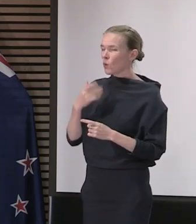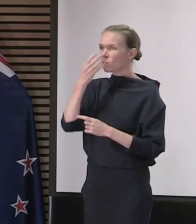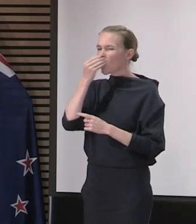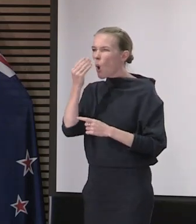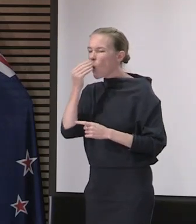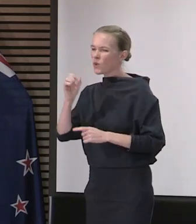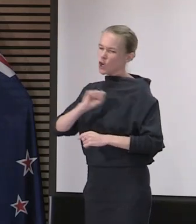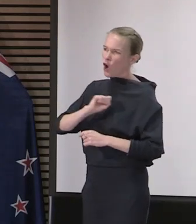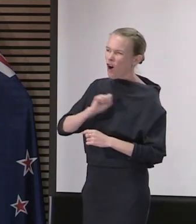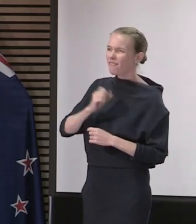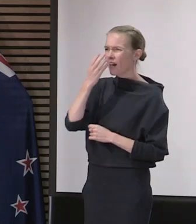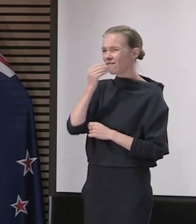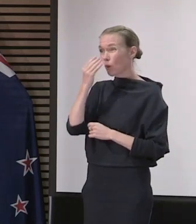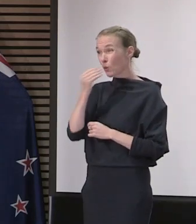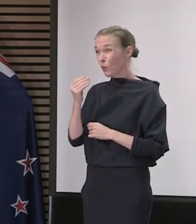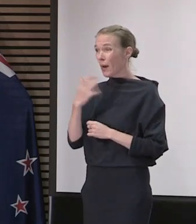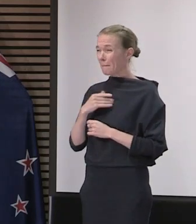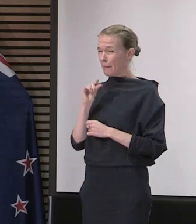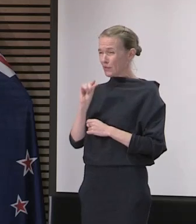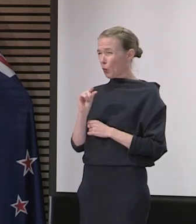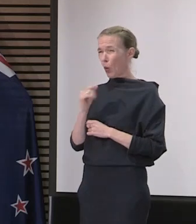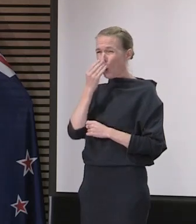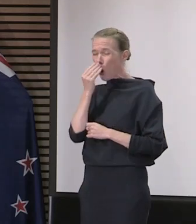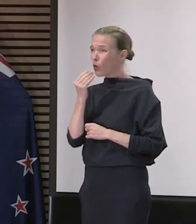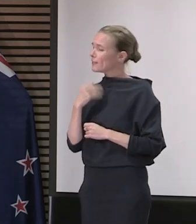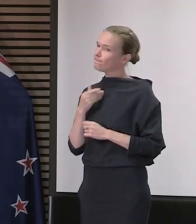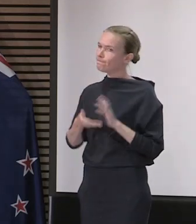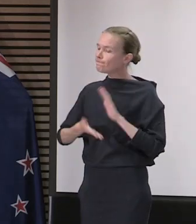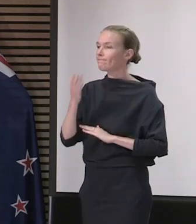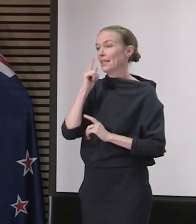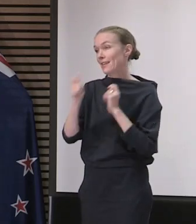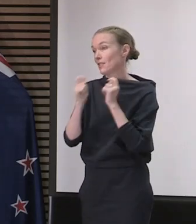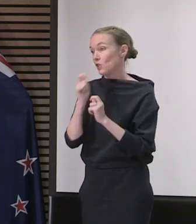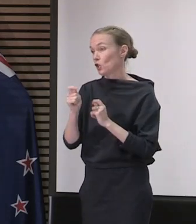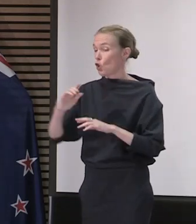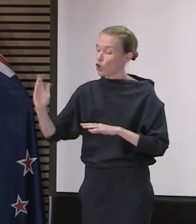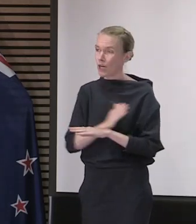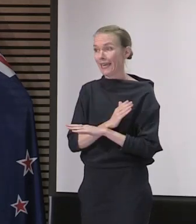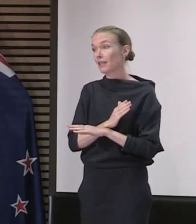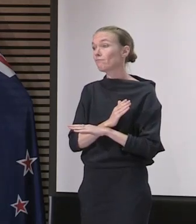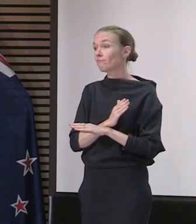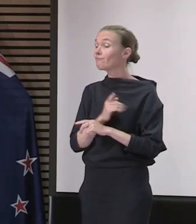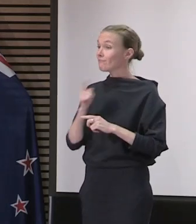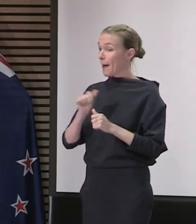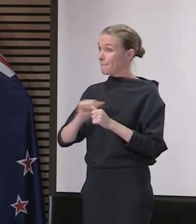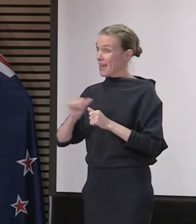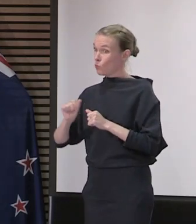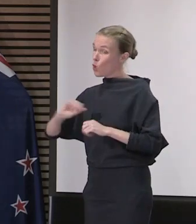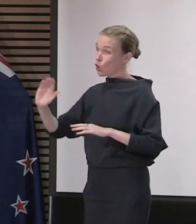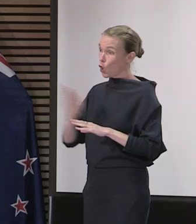with three important lettuces. First of all, if anyone has cold or flu like symptoms, however mild, please do seek